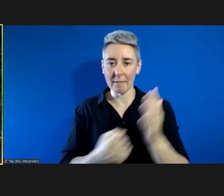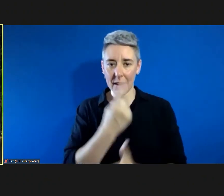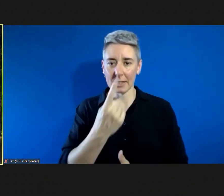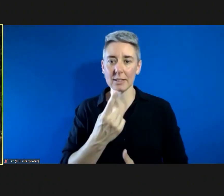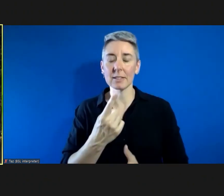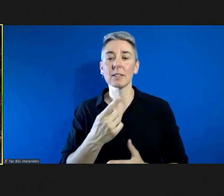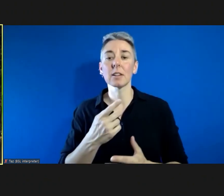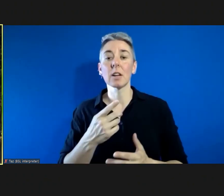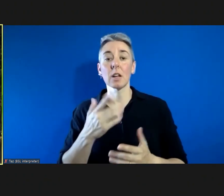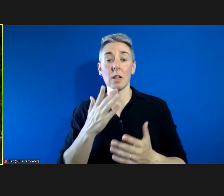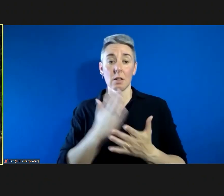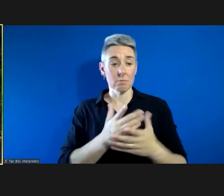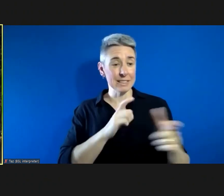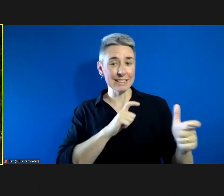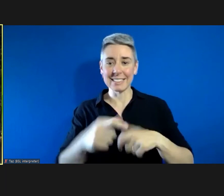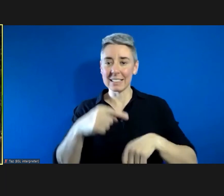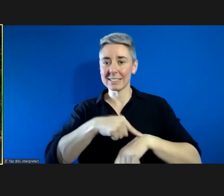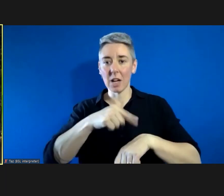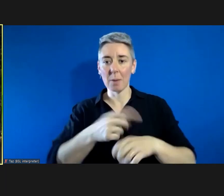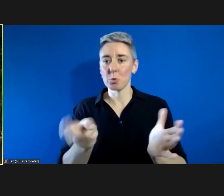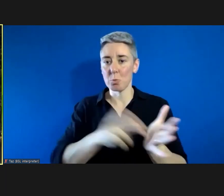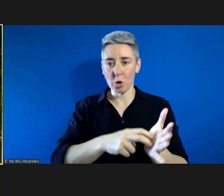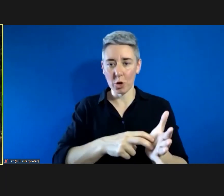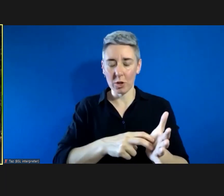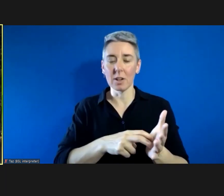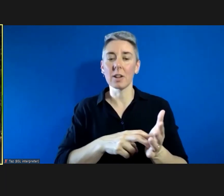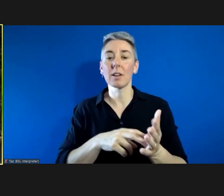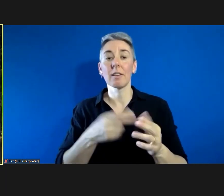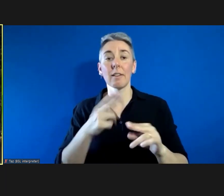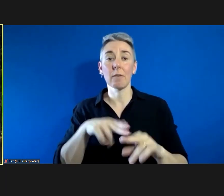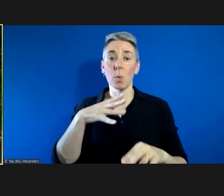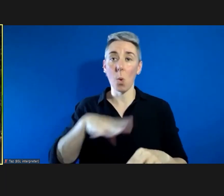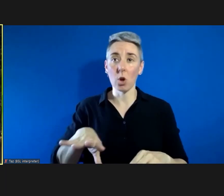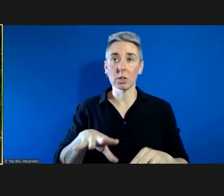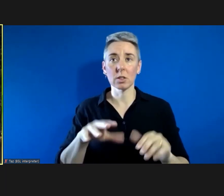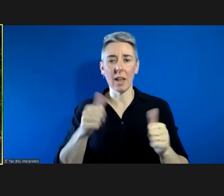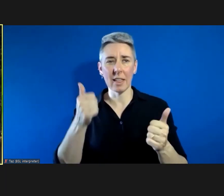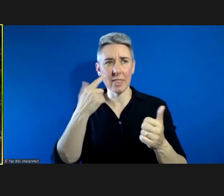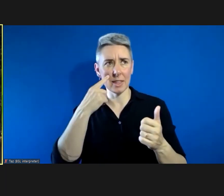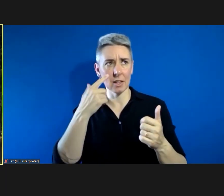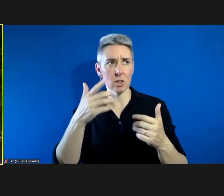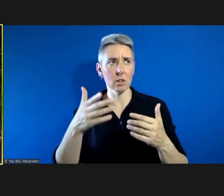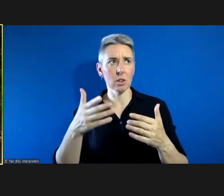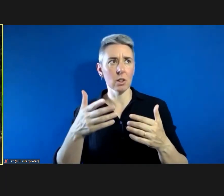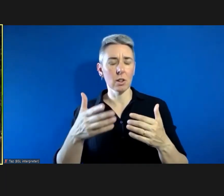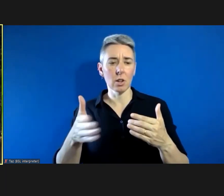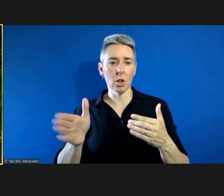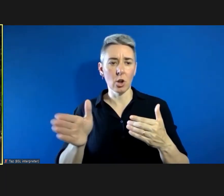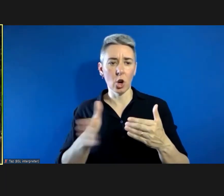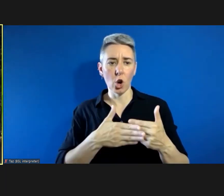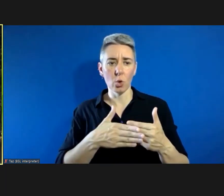is still time to book onto those, if you would like to, I believe it closes tomorrow. And